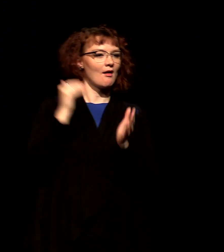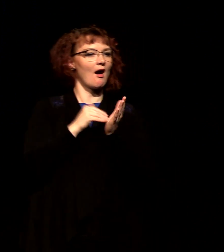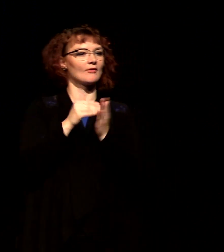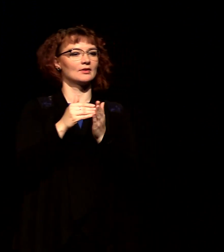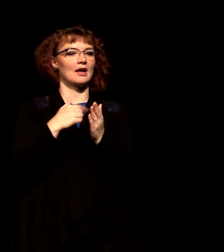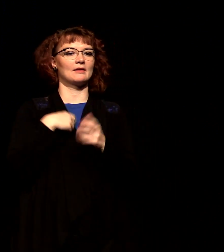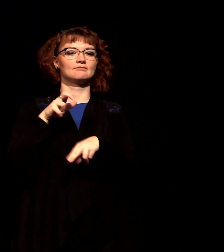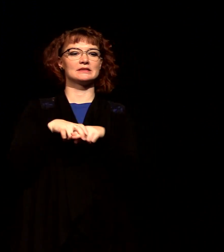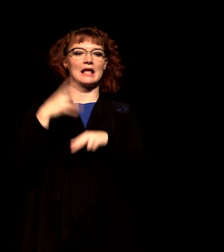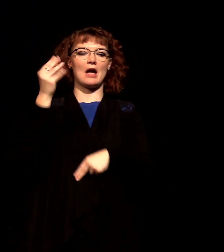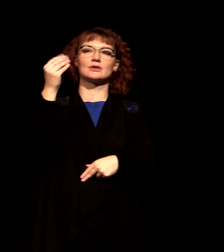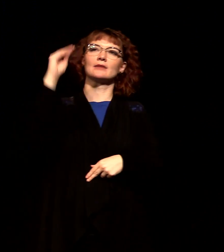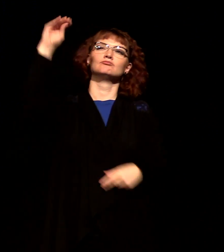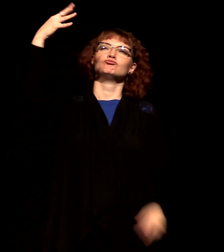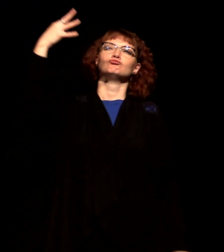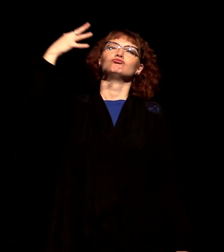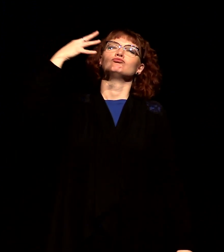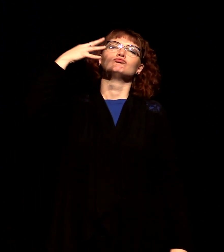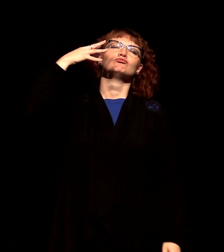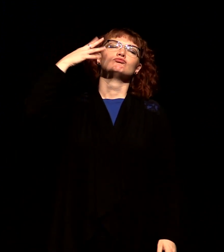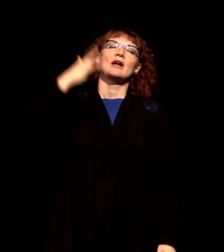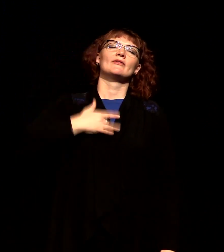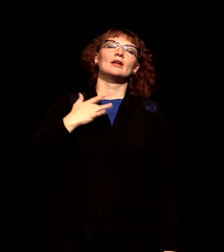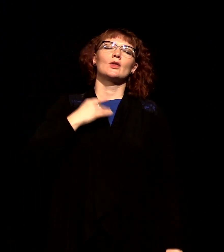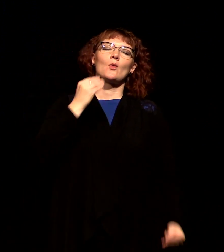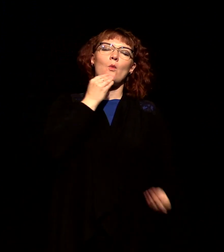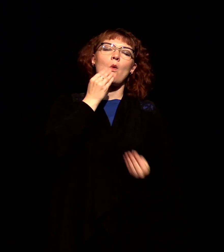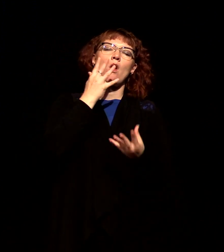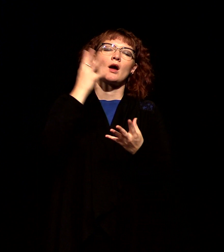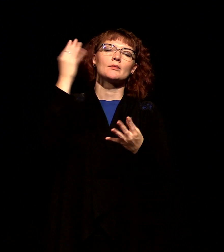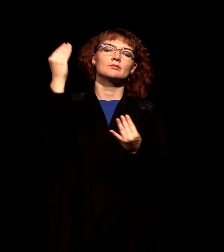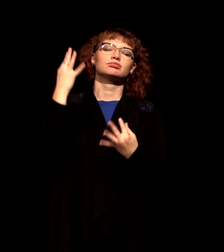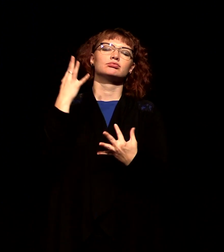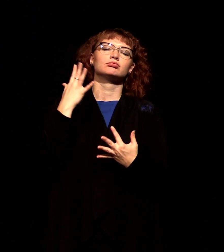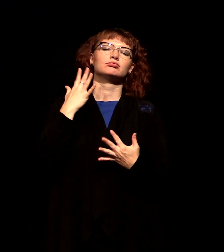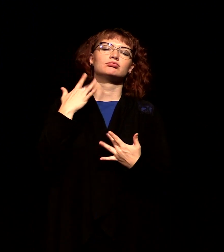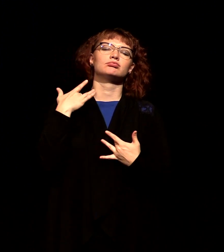about God's love for me. It says it's as if, in that radiant